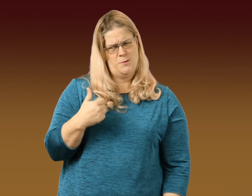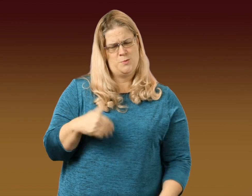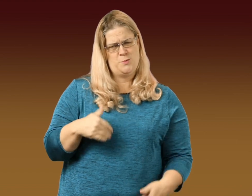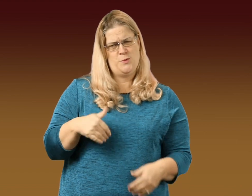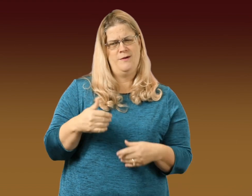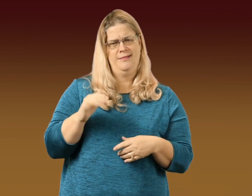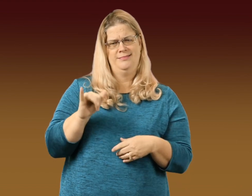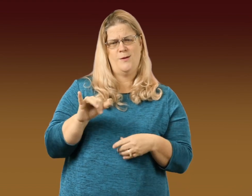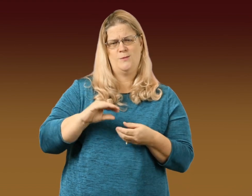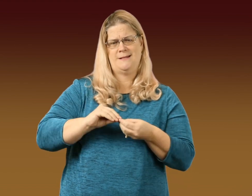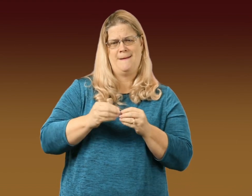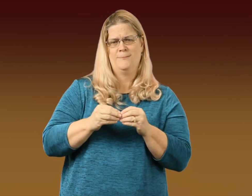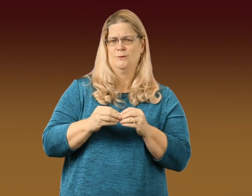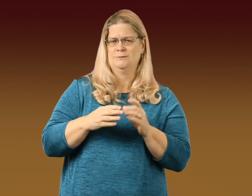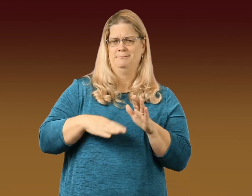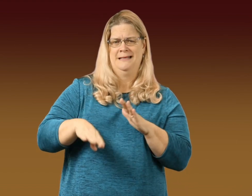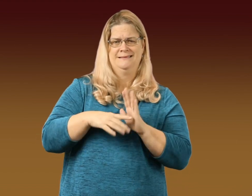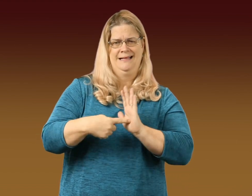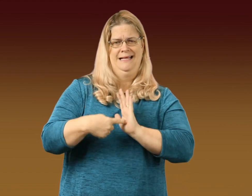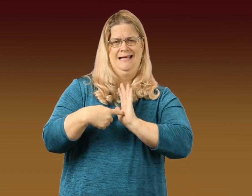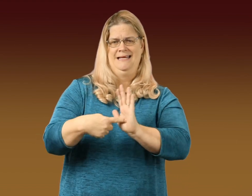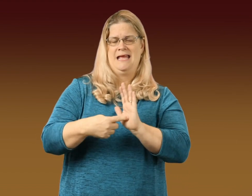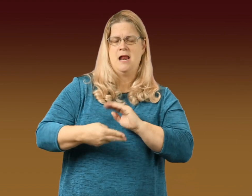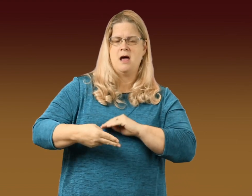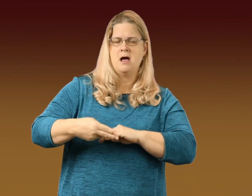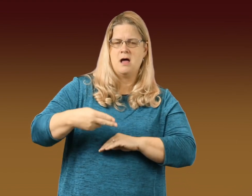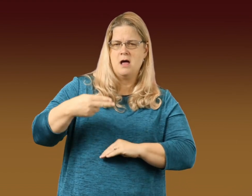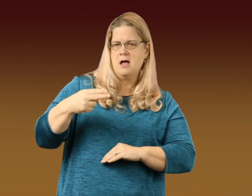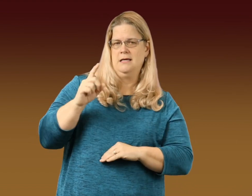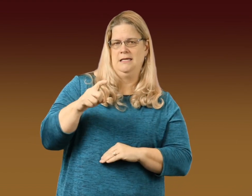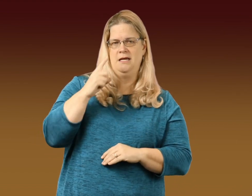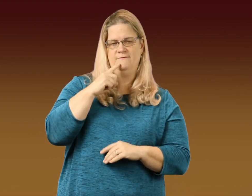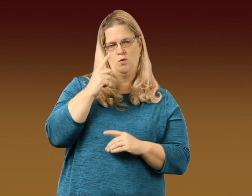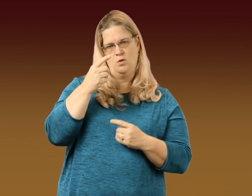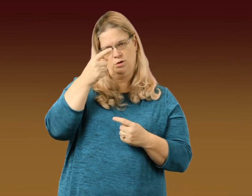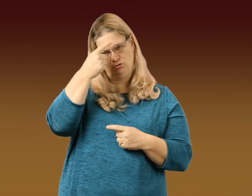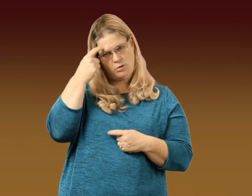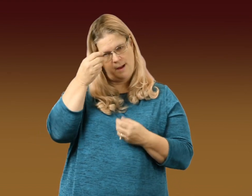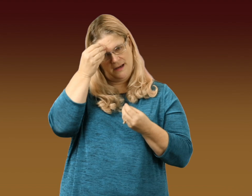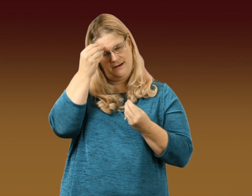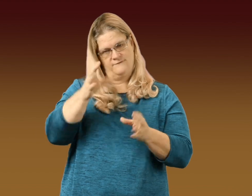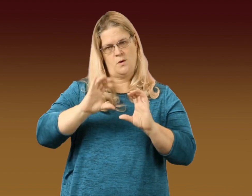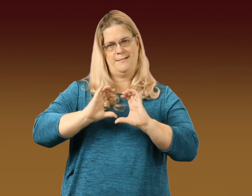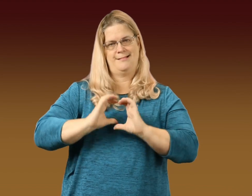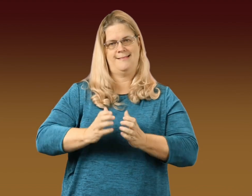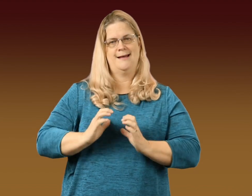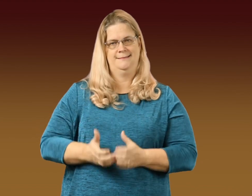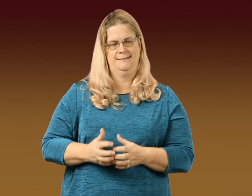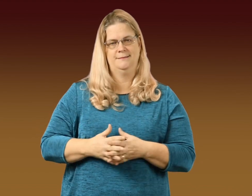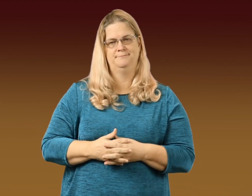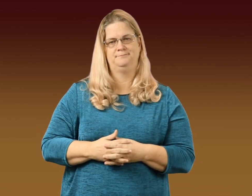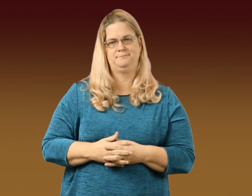So those numbers basically indicate the high need for trauma-informed classes.